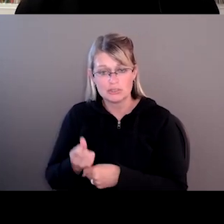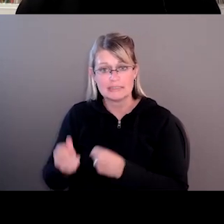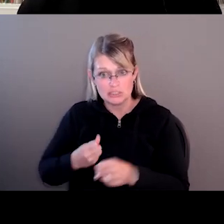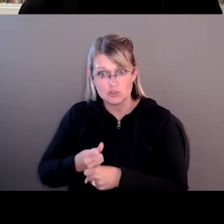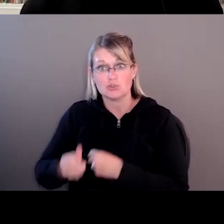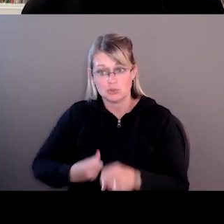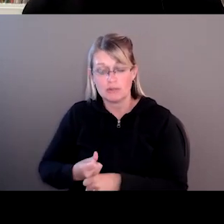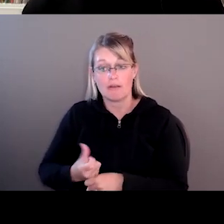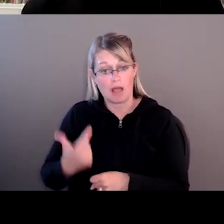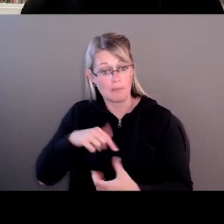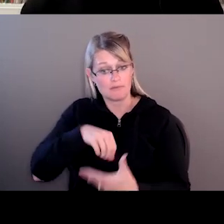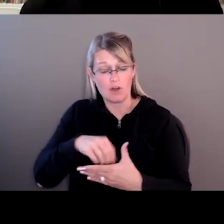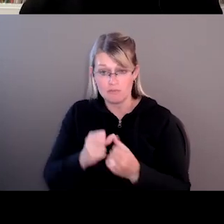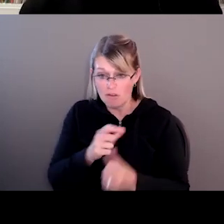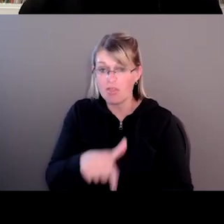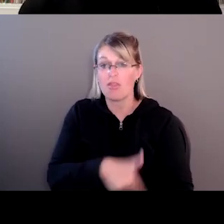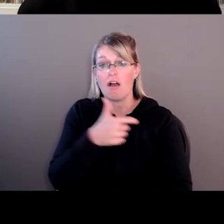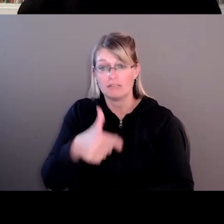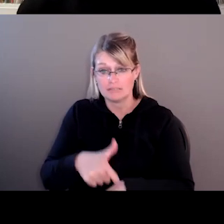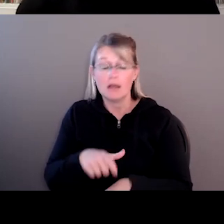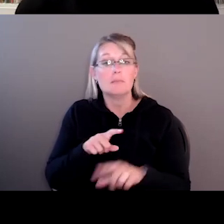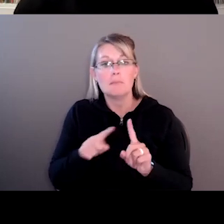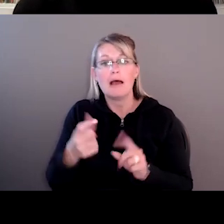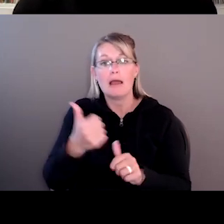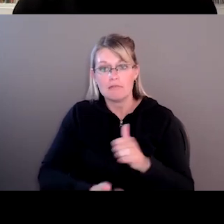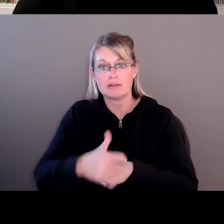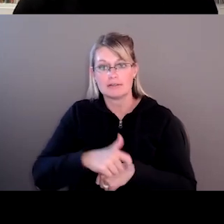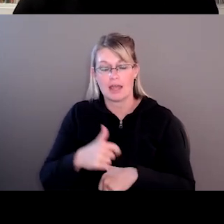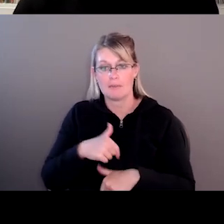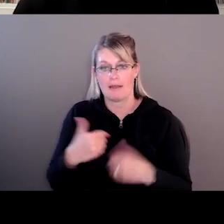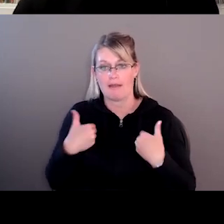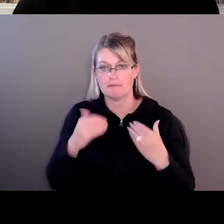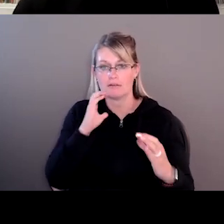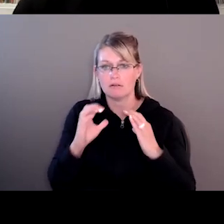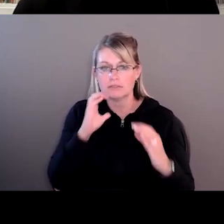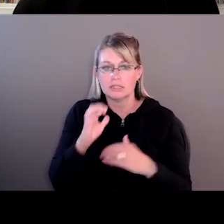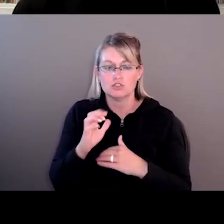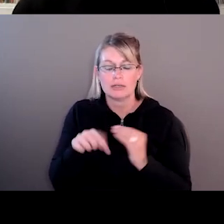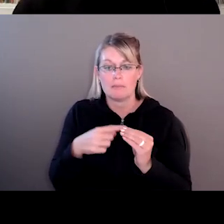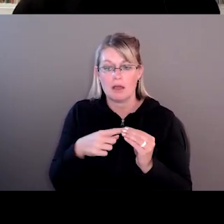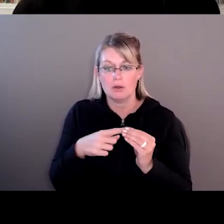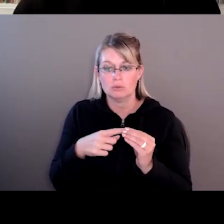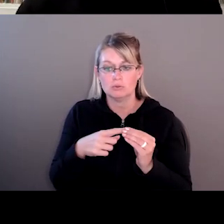field for a long time, pretty much every time I have a conversation about web accessibility